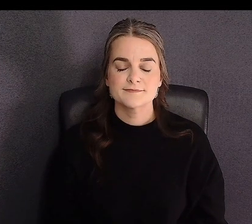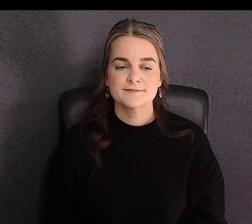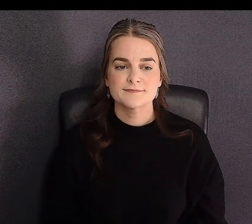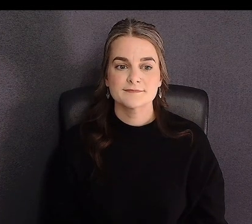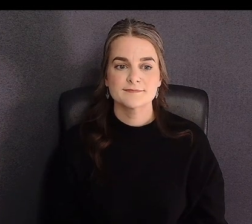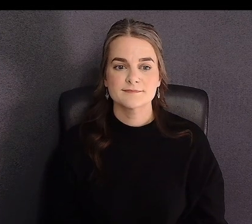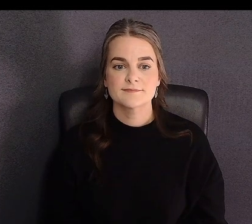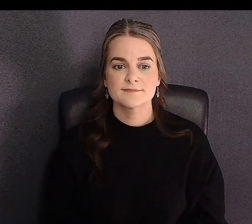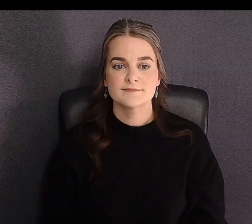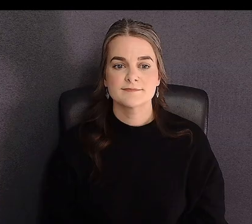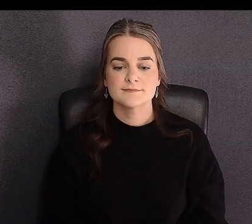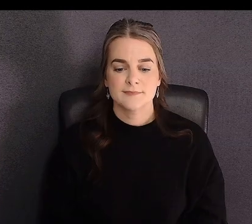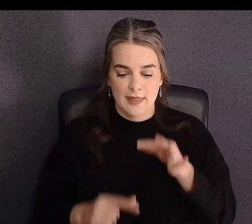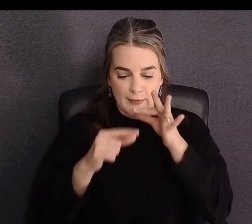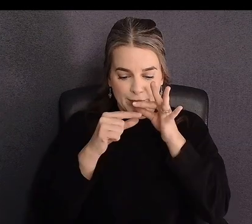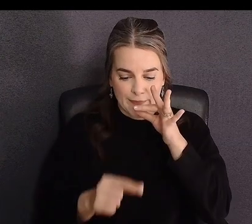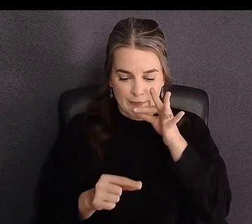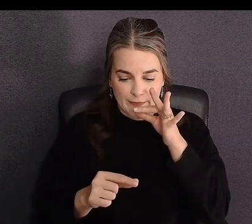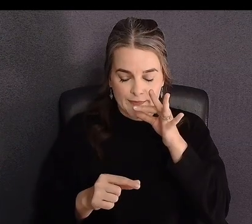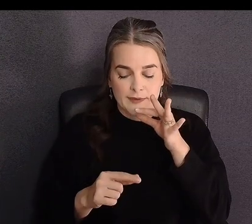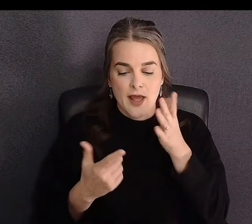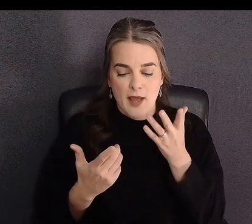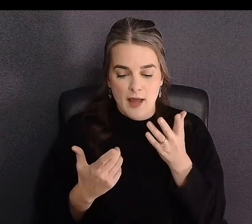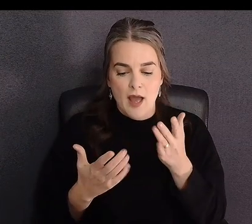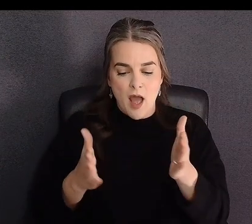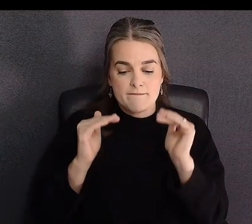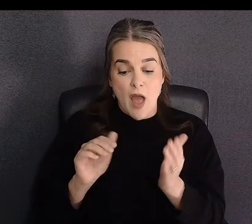Another lower cost option that we've played a lot with